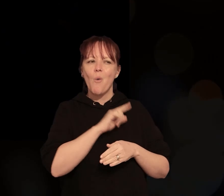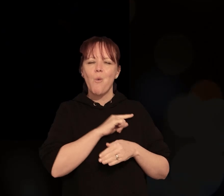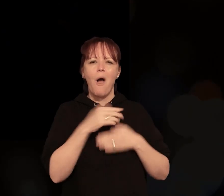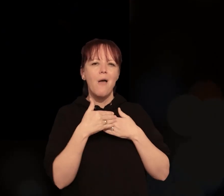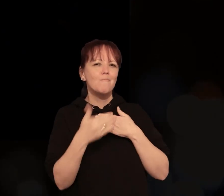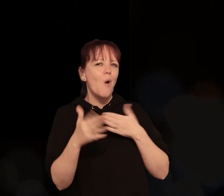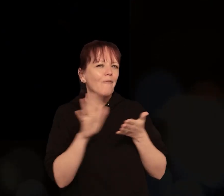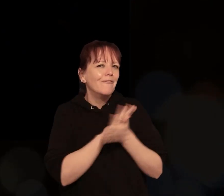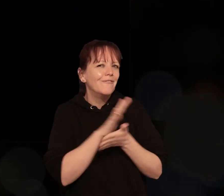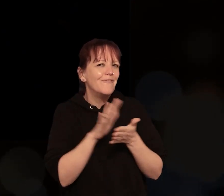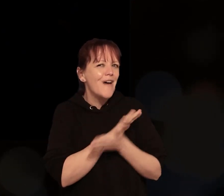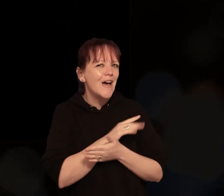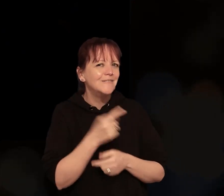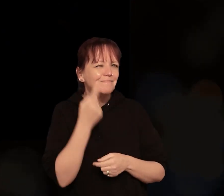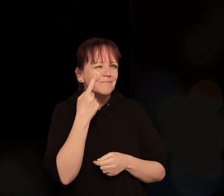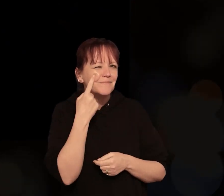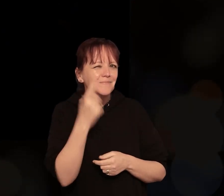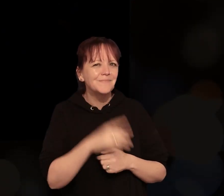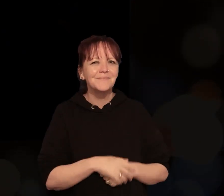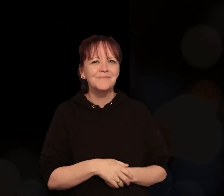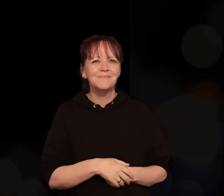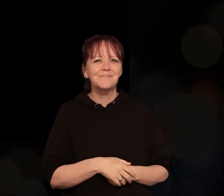UPLIFTING MUSIC